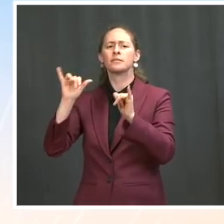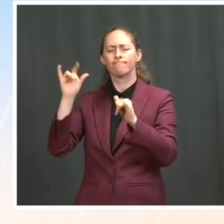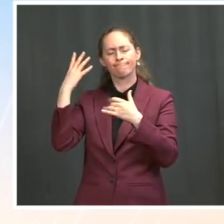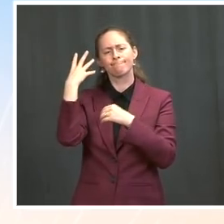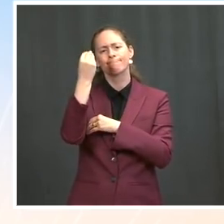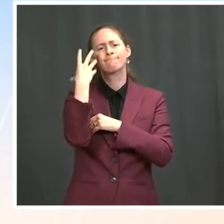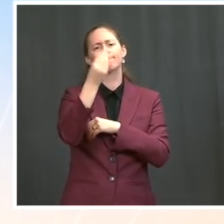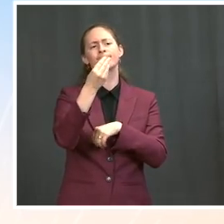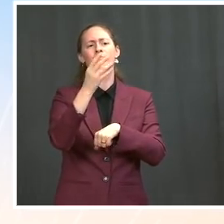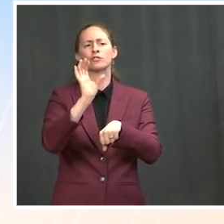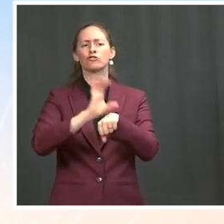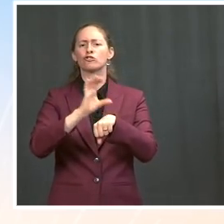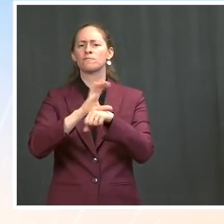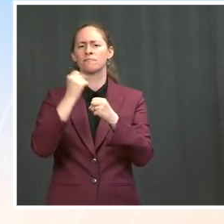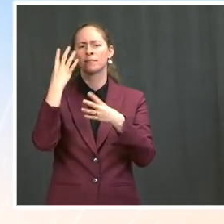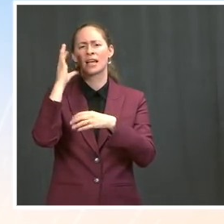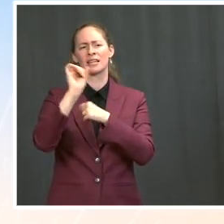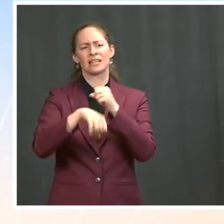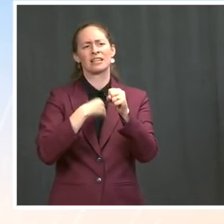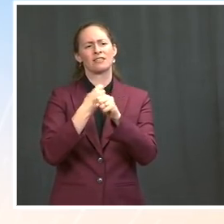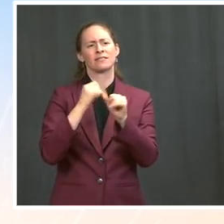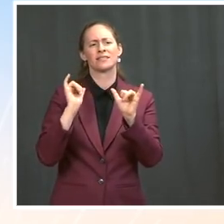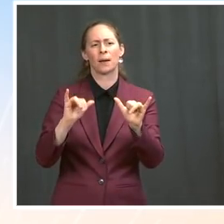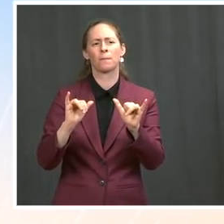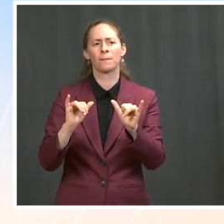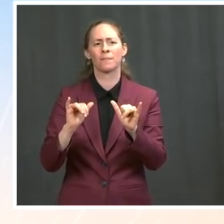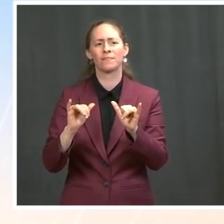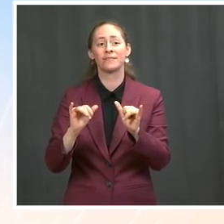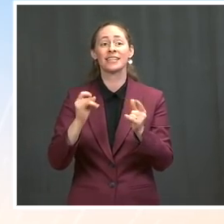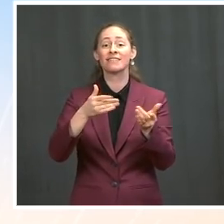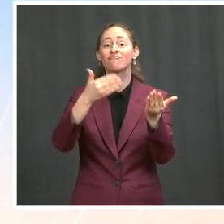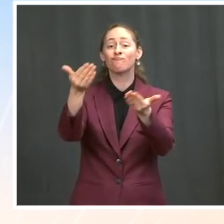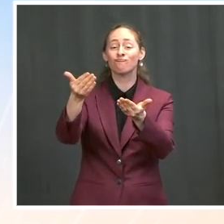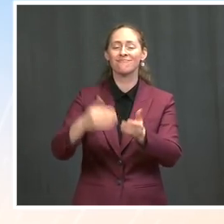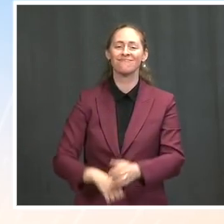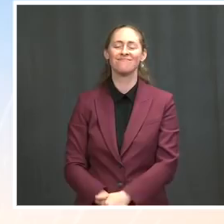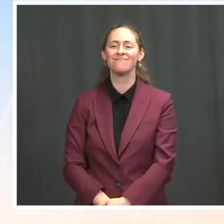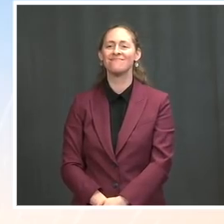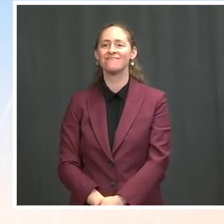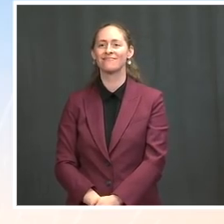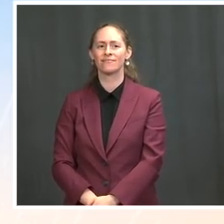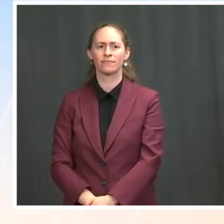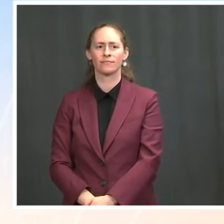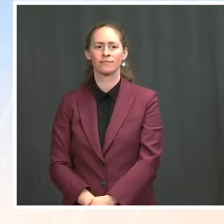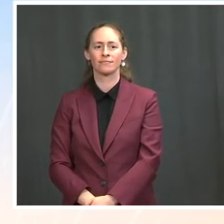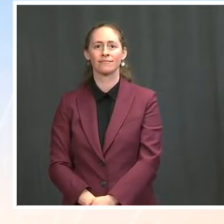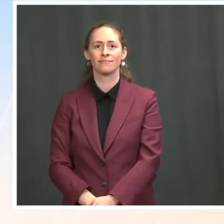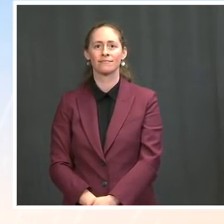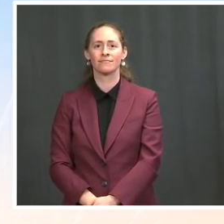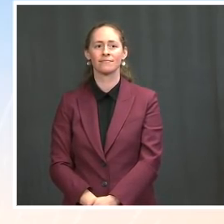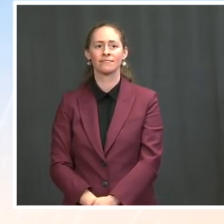The Press: Does he realize that -- Ms. Psaki: Go ahead, Jonathan. The Press: -- his stance on abortion runs contradictory to U.S. CCB teachings? Ms. Psaki: Go ahead. I think we're going to move on to the next question